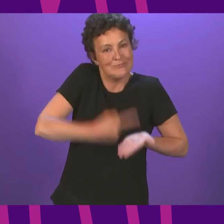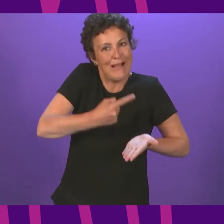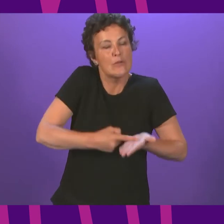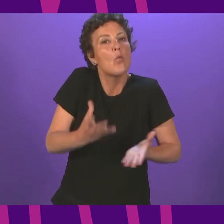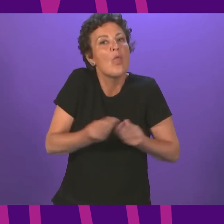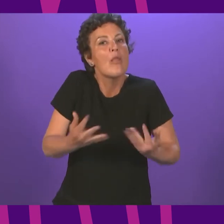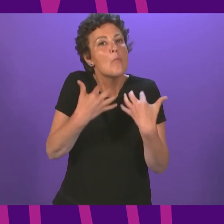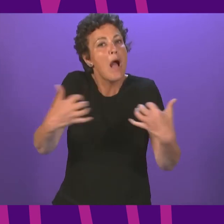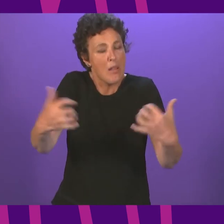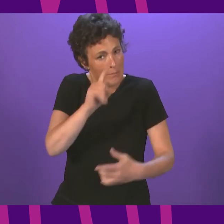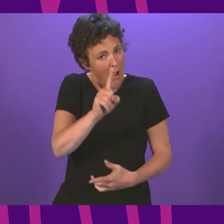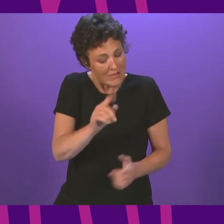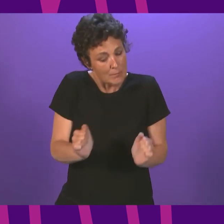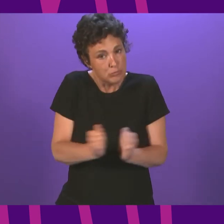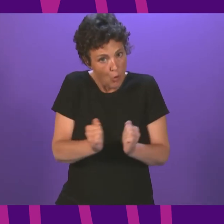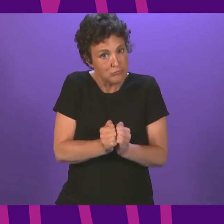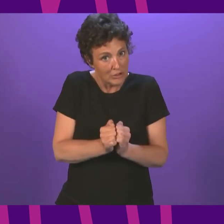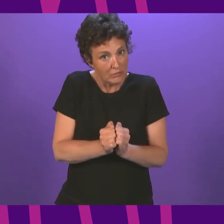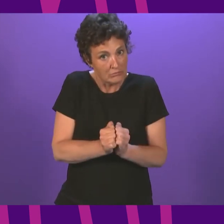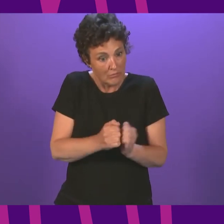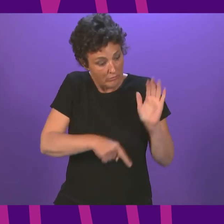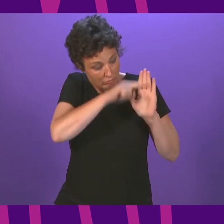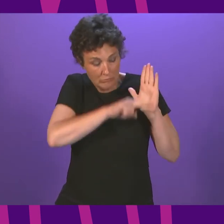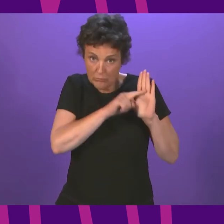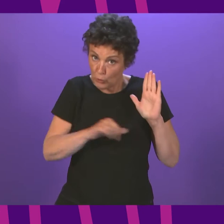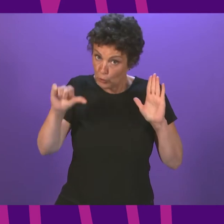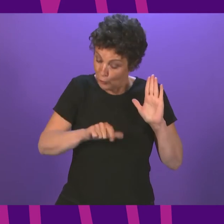measures are used and whether they remain necessary and appropriate.